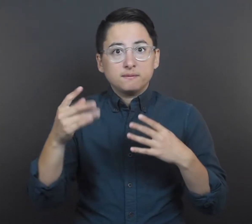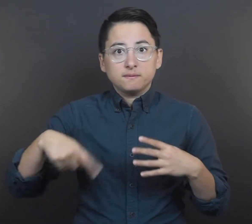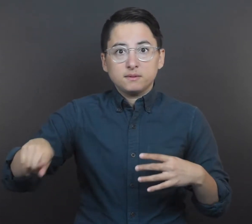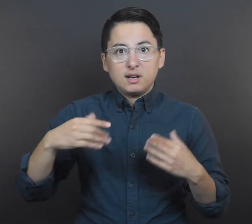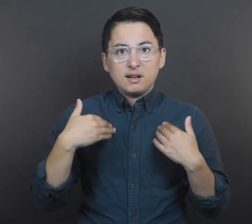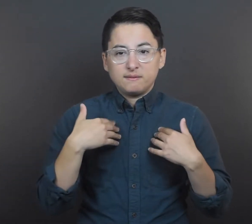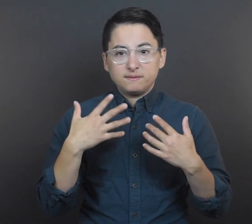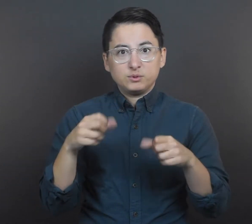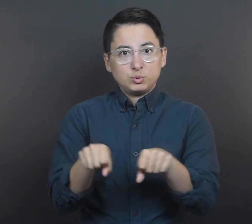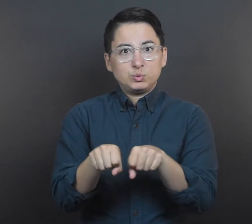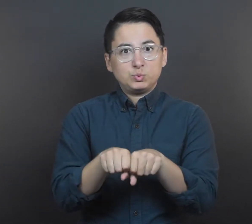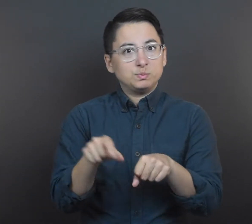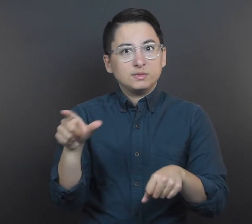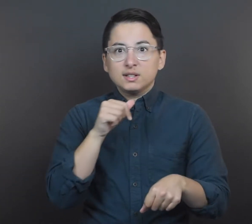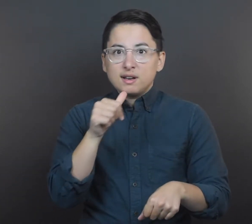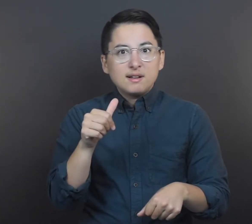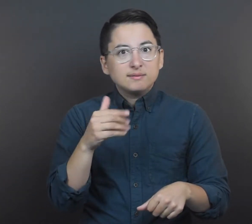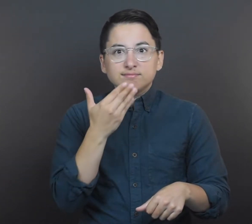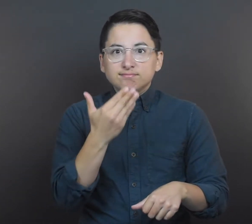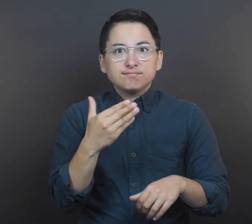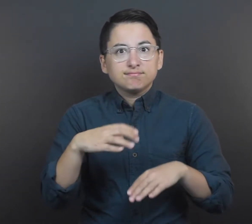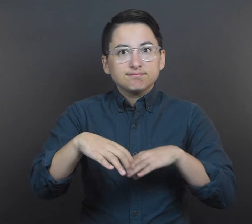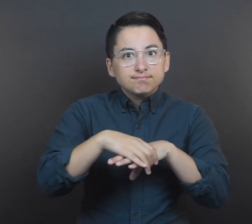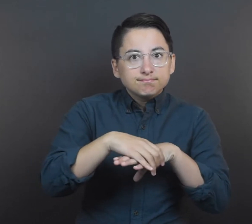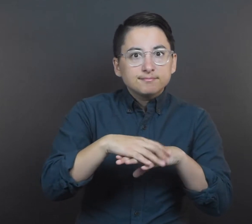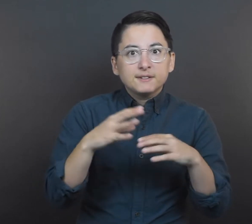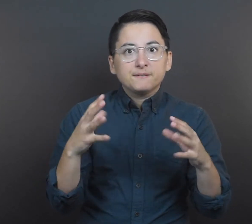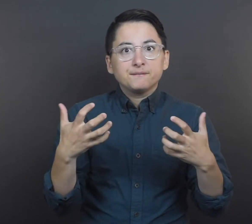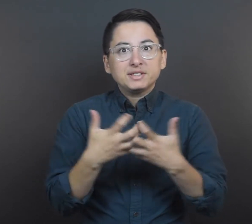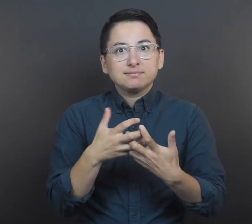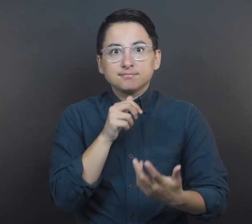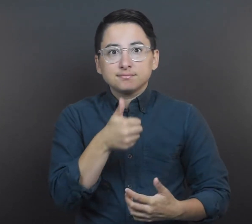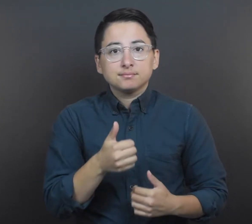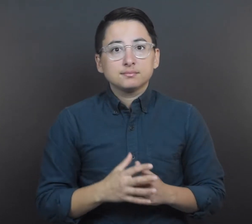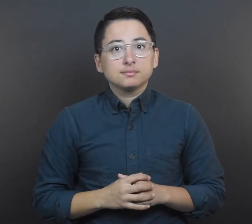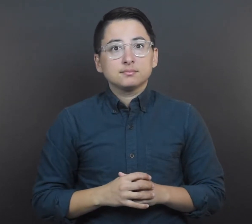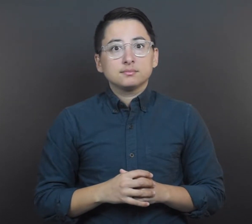Most of them wear ill-fitting shoes—as though they had been hurriedly rushed out the door